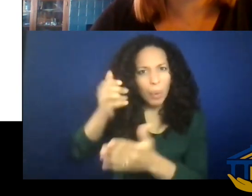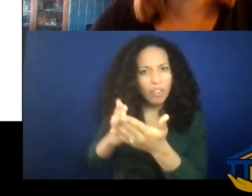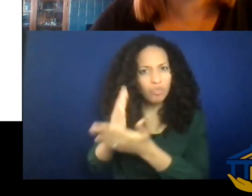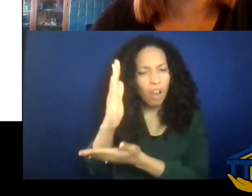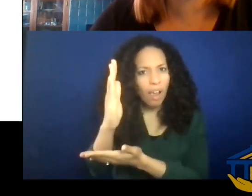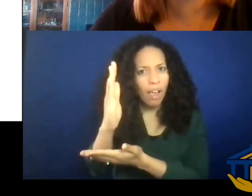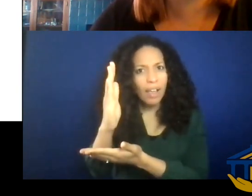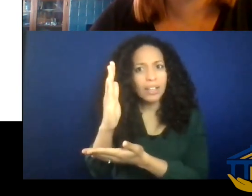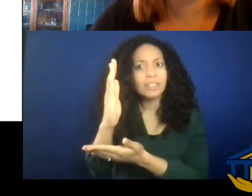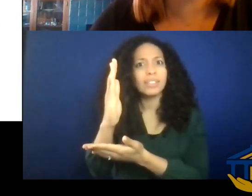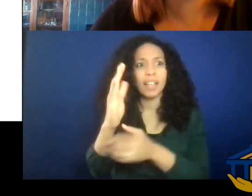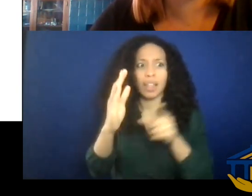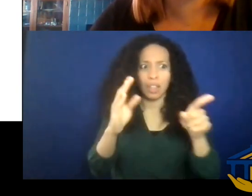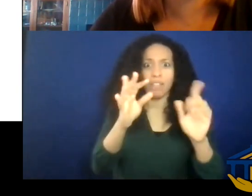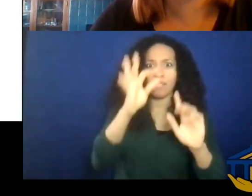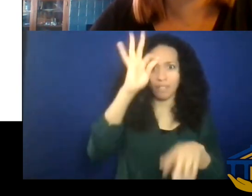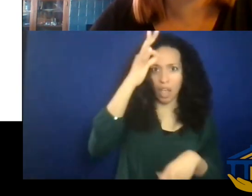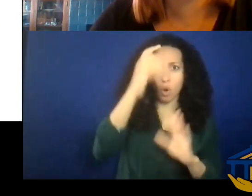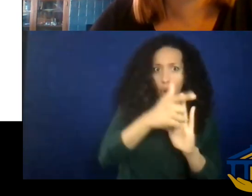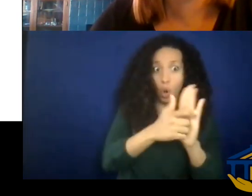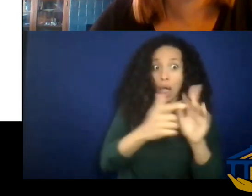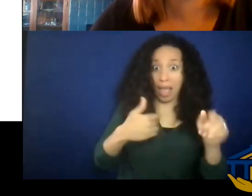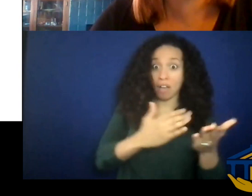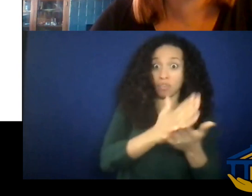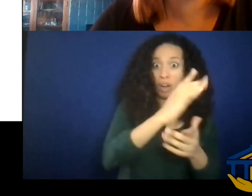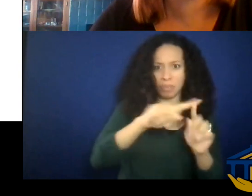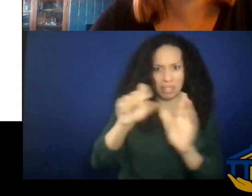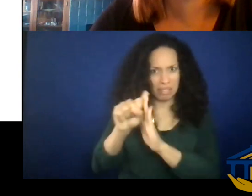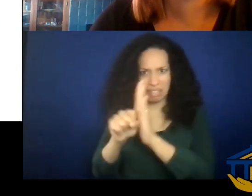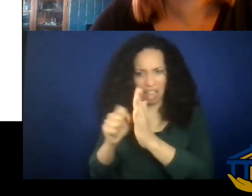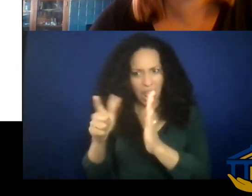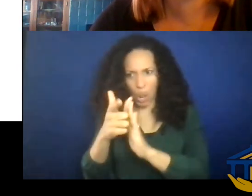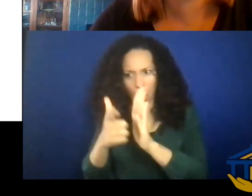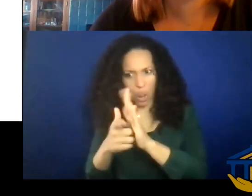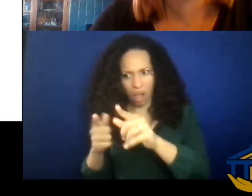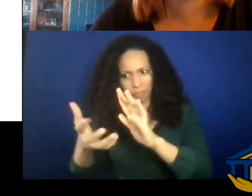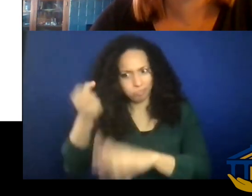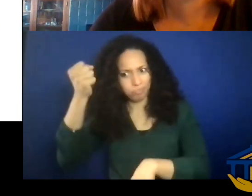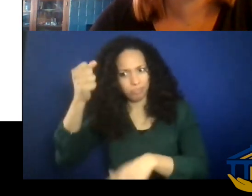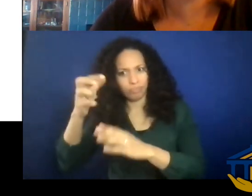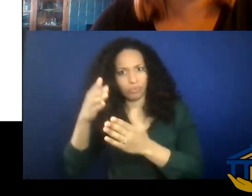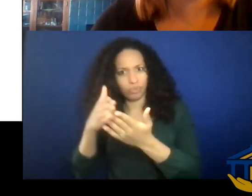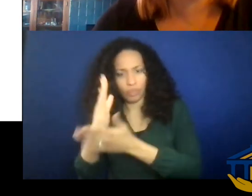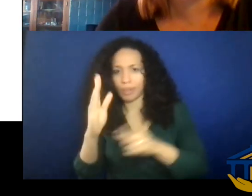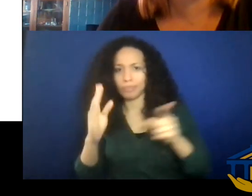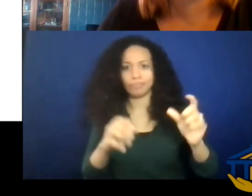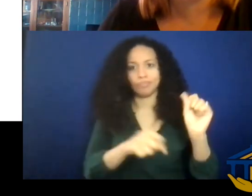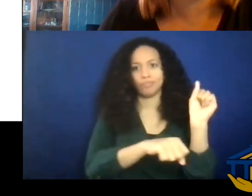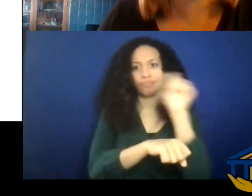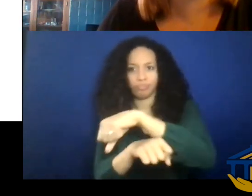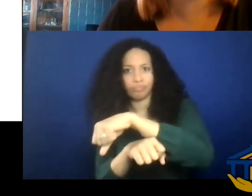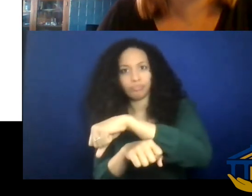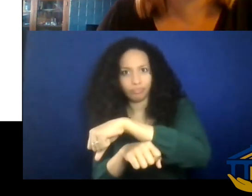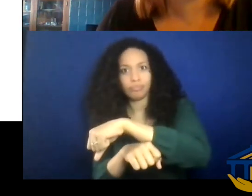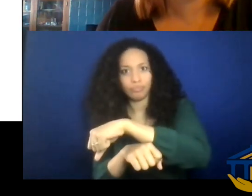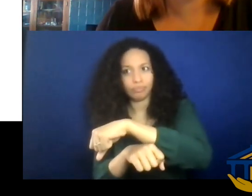preempts state law meaning it must be deferred to over state law if there's ever a conflict.